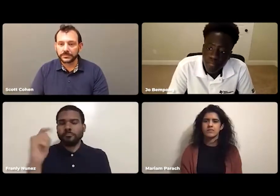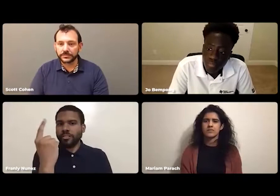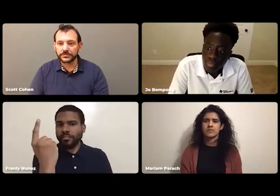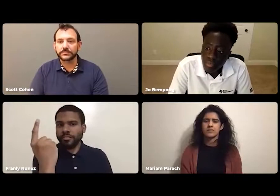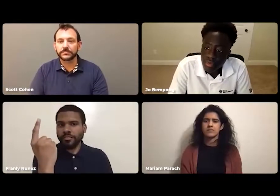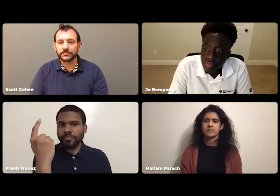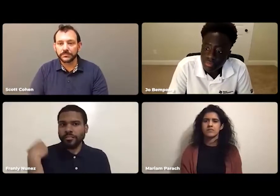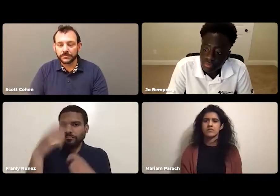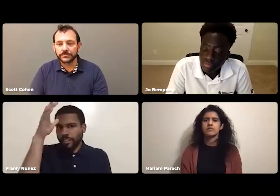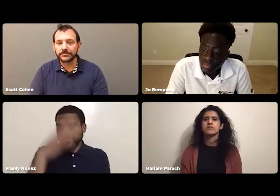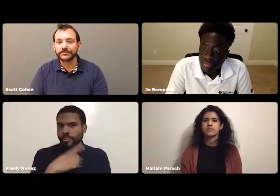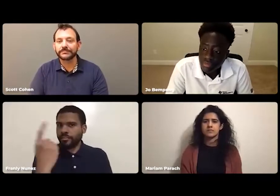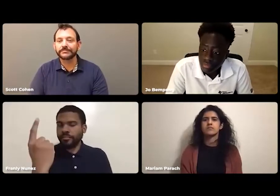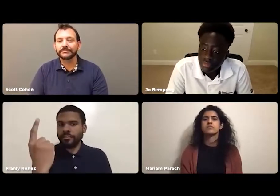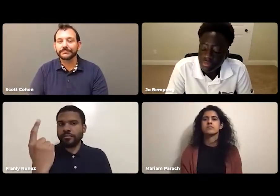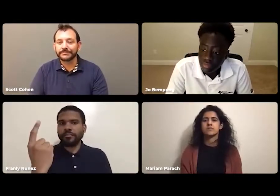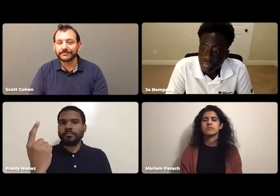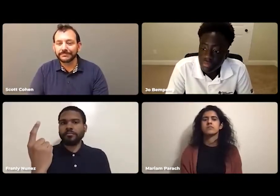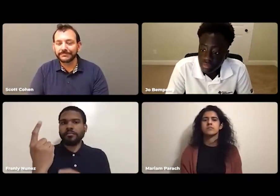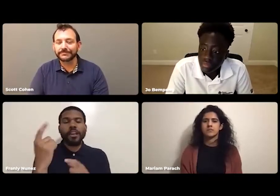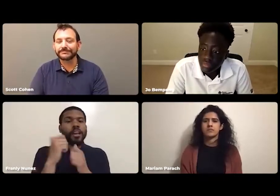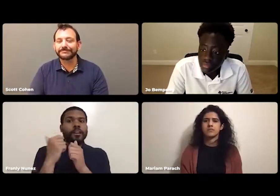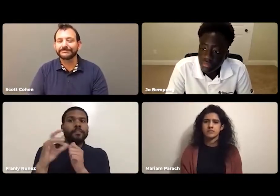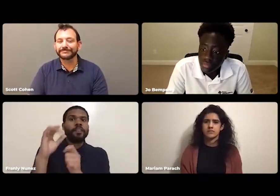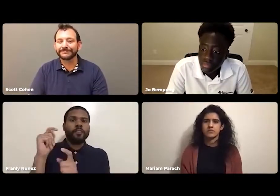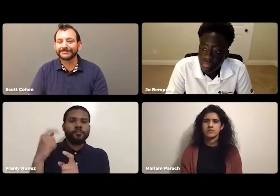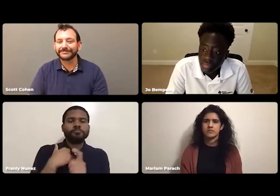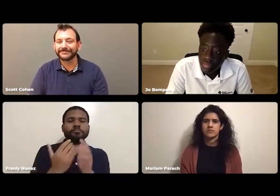There's one Latin man who established a STEM non-profit.